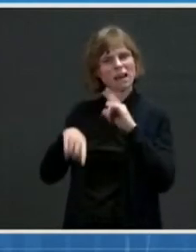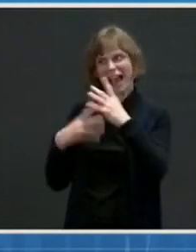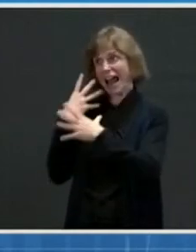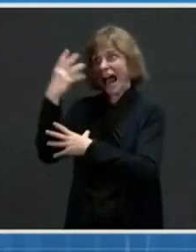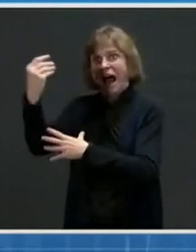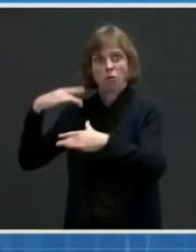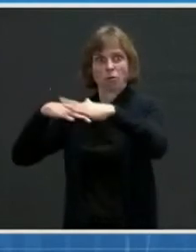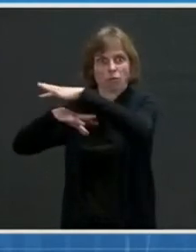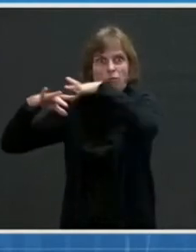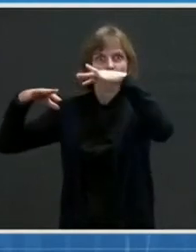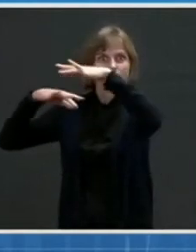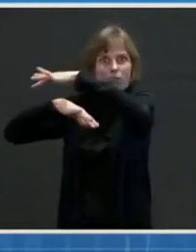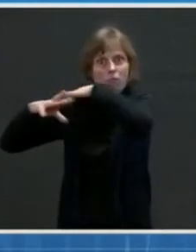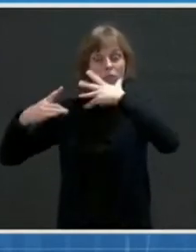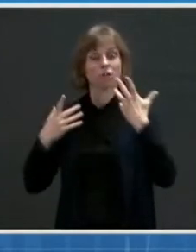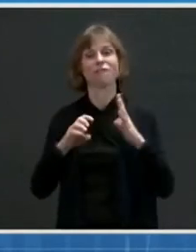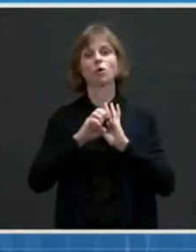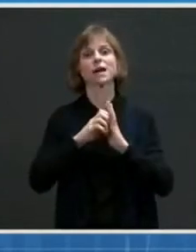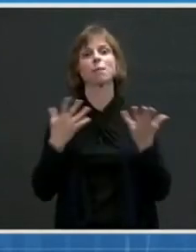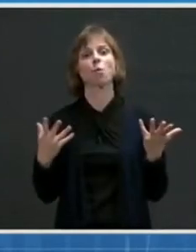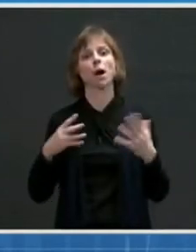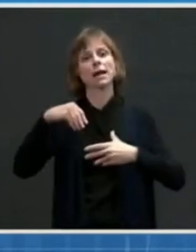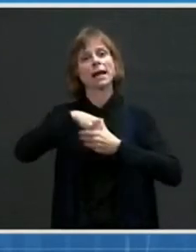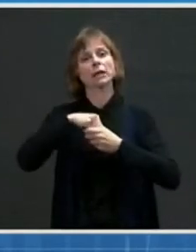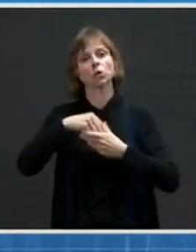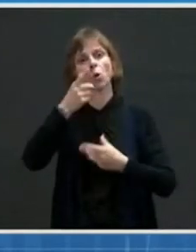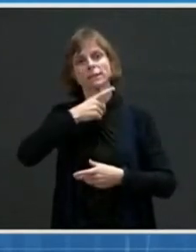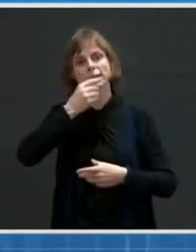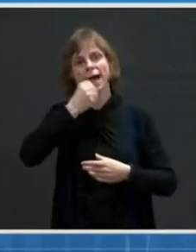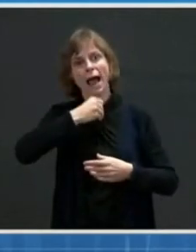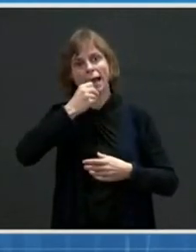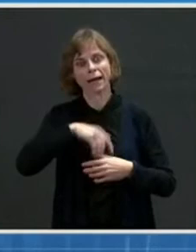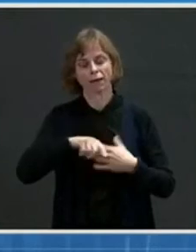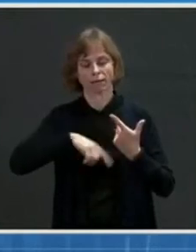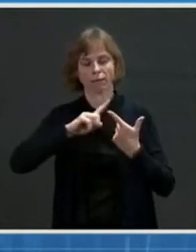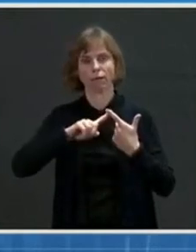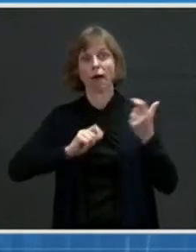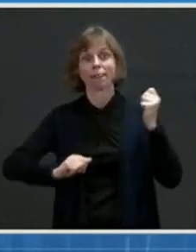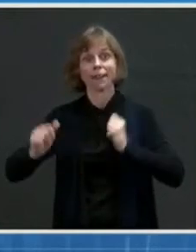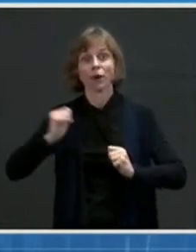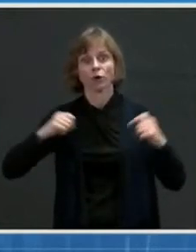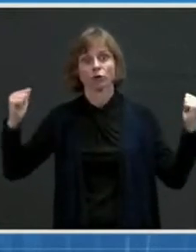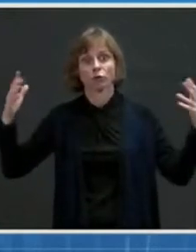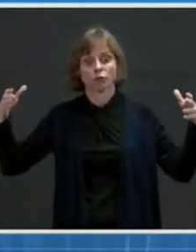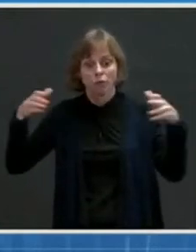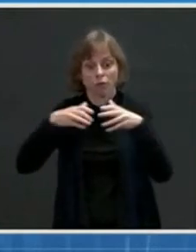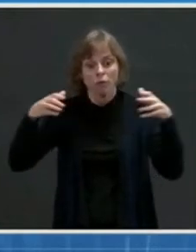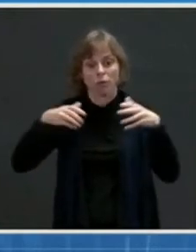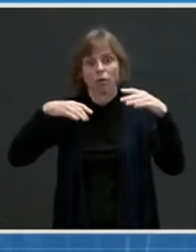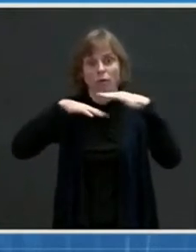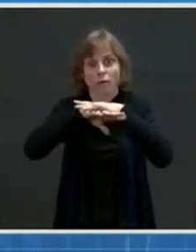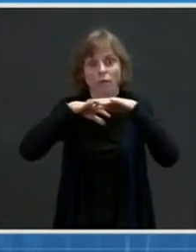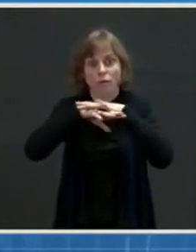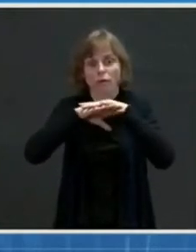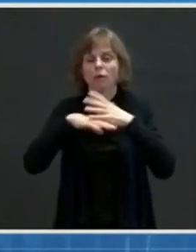YOU ARE VACCINATED, YOU ARE NOT GOING TO BE ABLE TO DO IN SOCIETY.